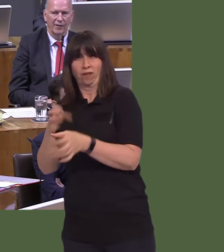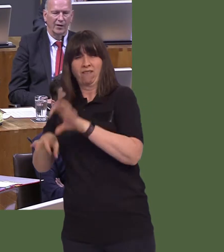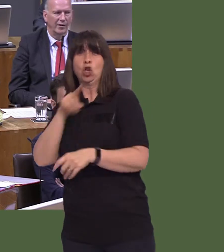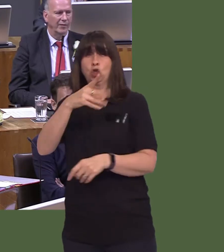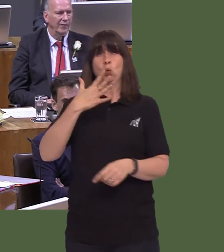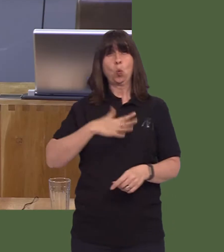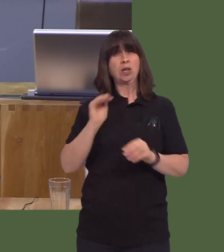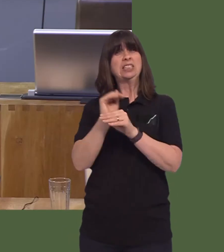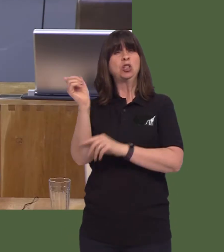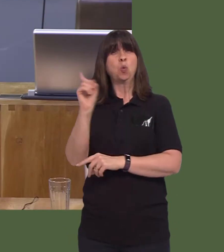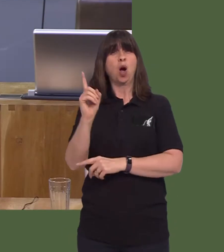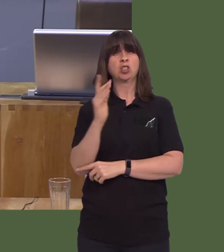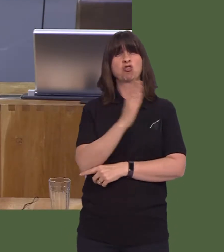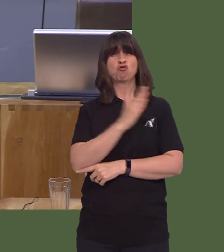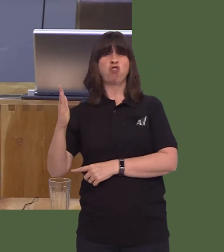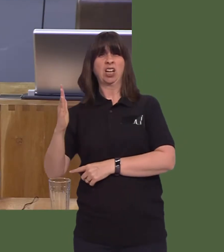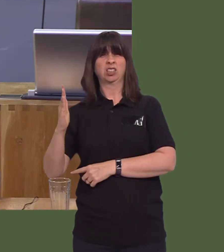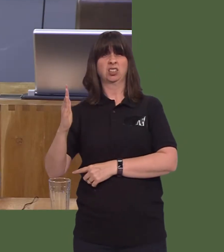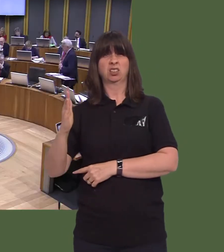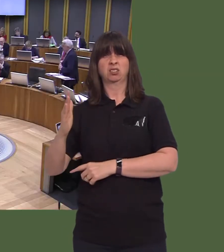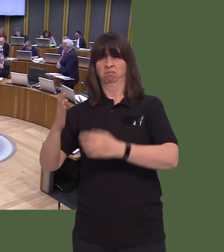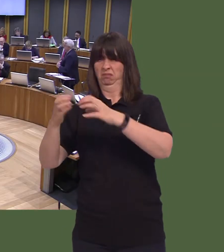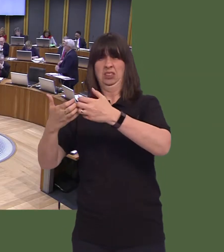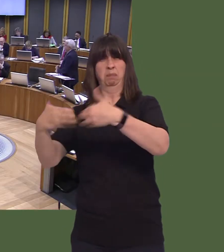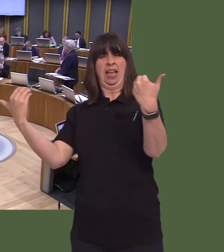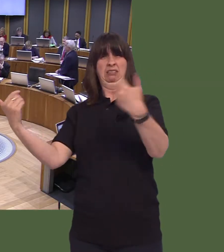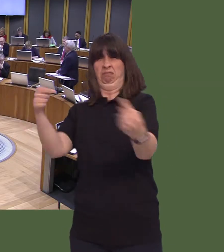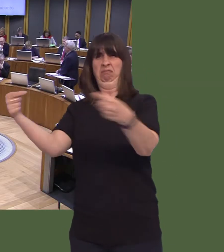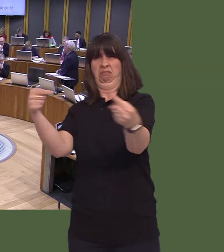Y Llywydd / The Llywydd: Arweinydd Plaid Cymru, Leanne Wood. Leanne Wood AM: Diolch, Llywydd.